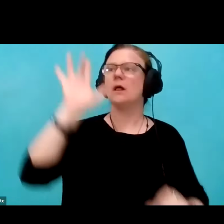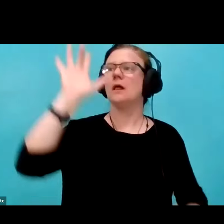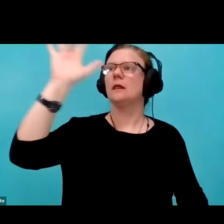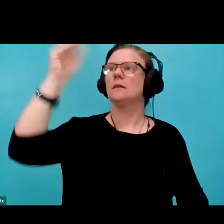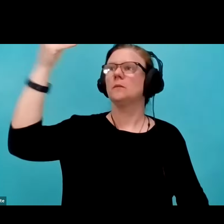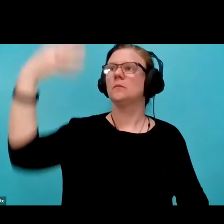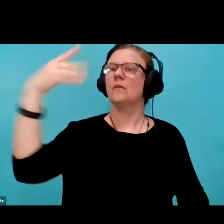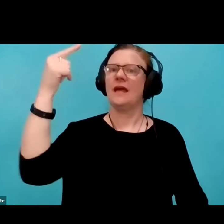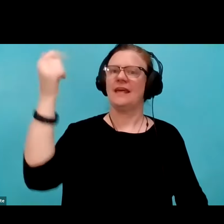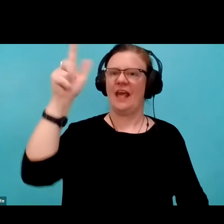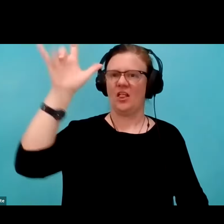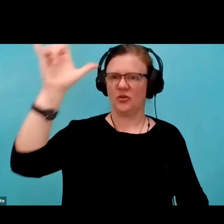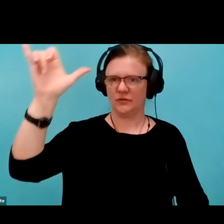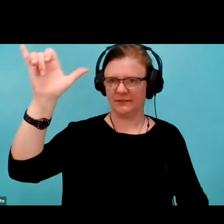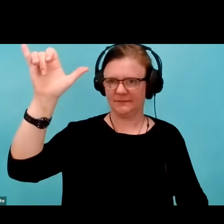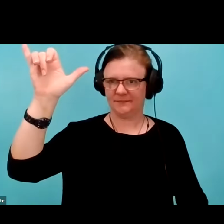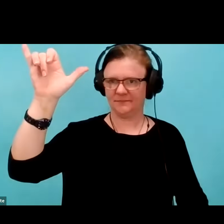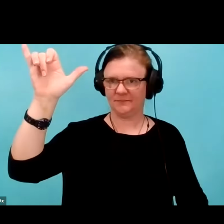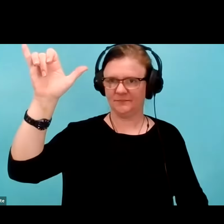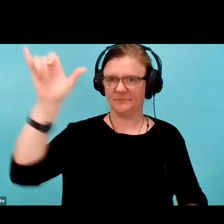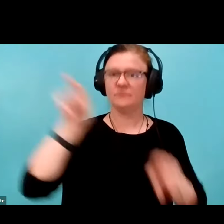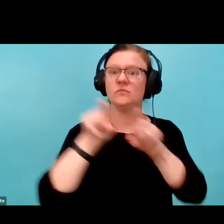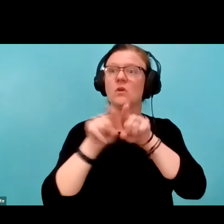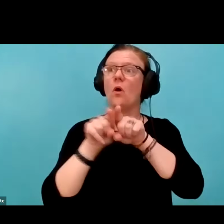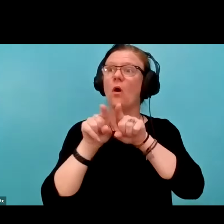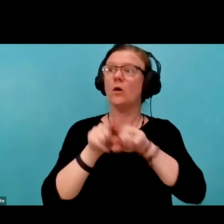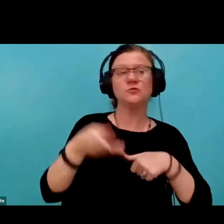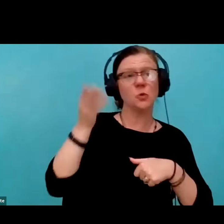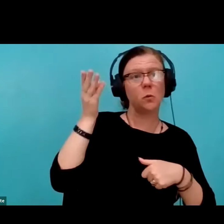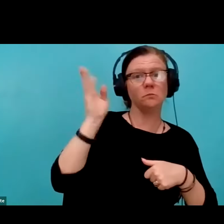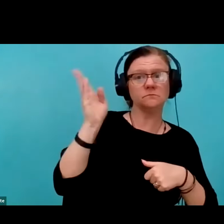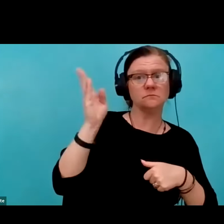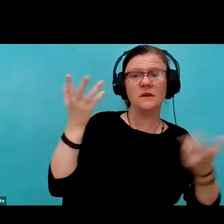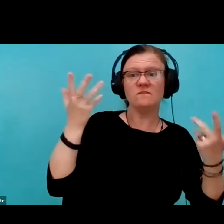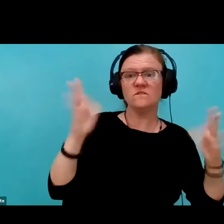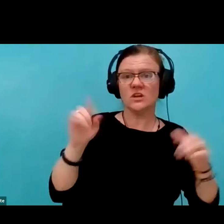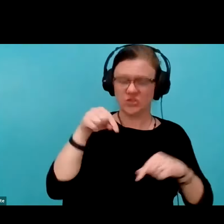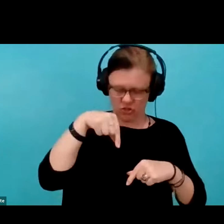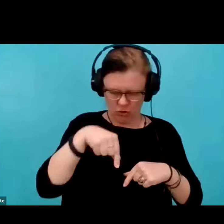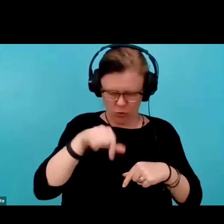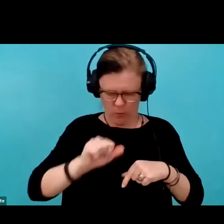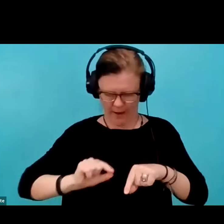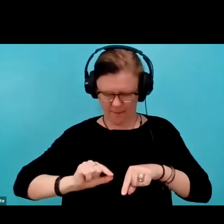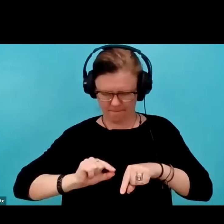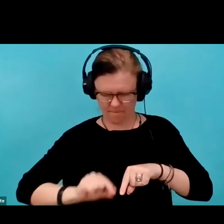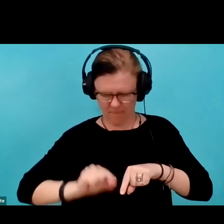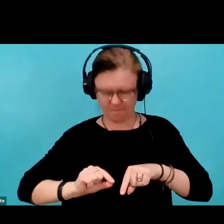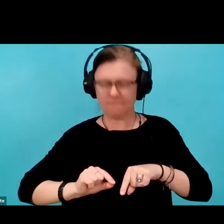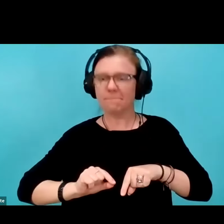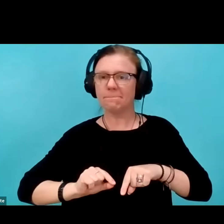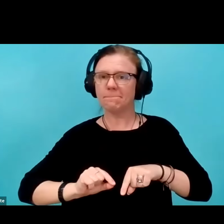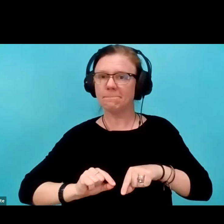Jonathan de Armas: Also note the Q&A feature below. Jonathan de Armas: Go ahead and submit questions at any time during the presentation